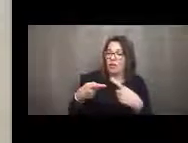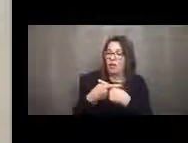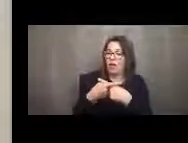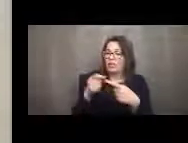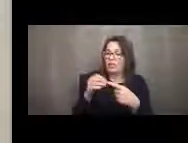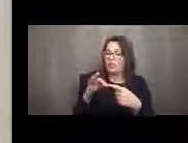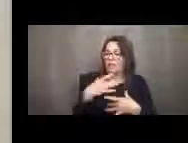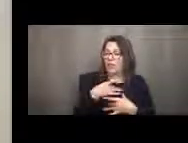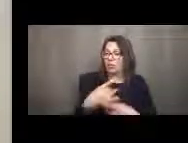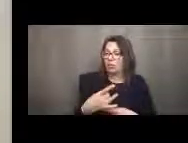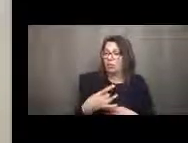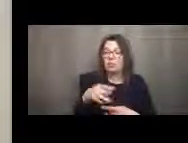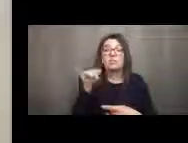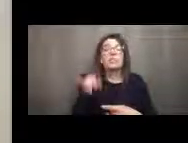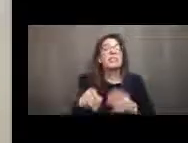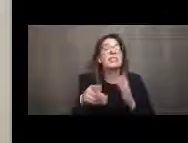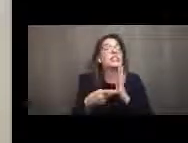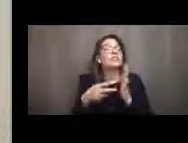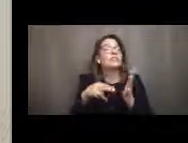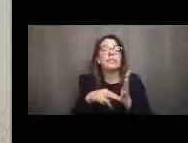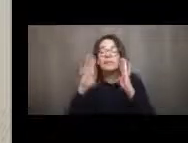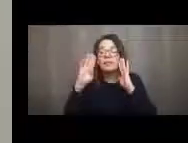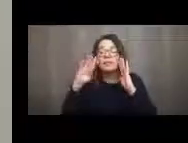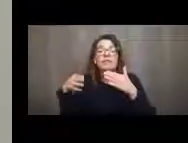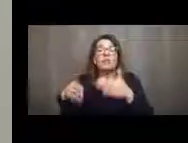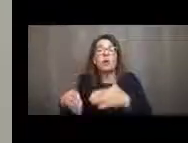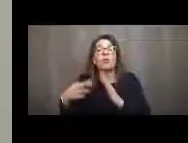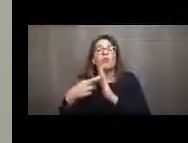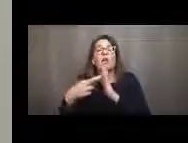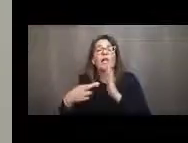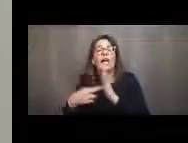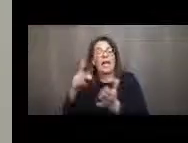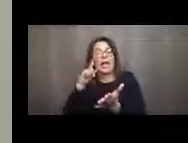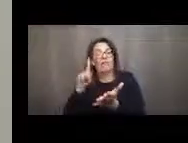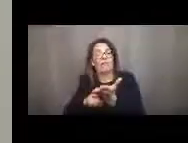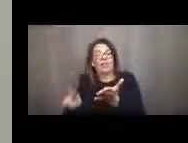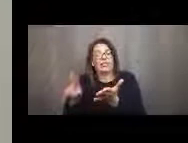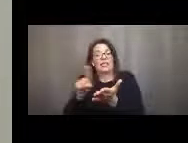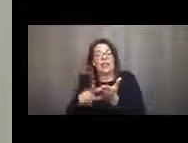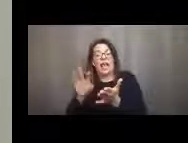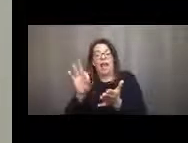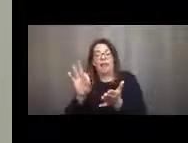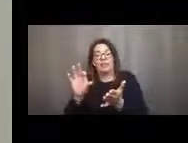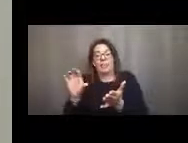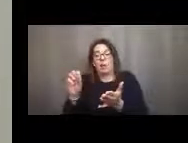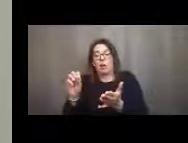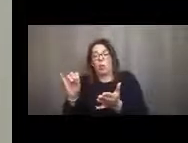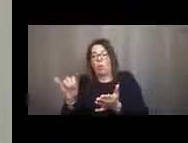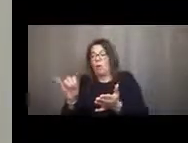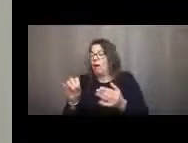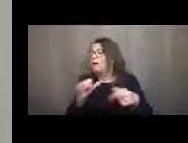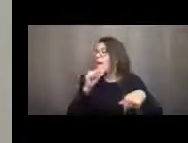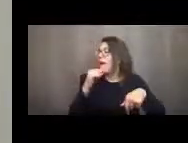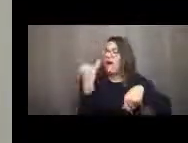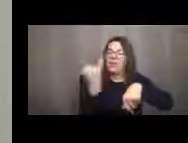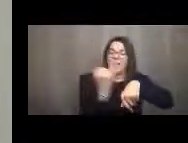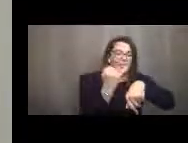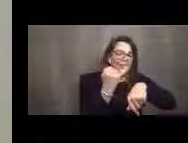So, this regulation is focused on, again, Investigator FCOIs and not Institutional FCOIs